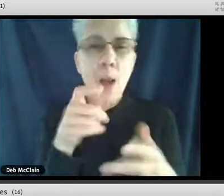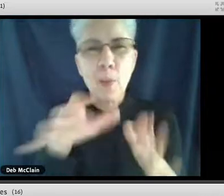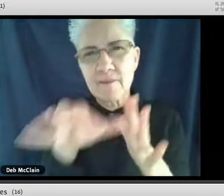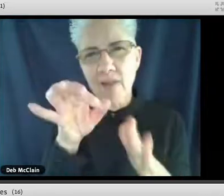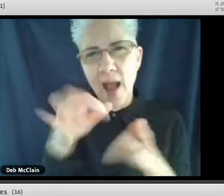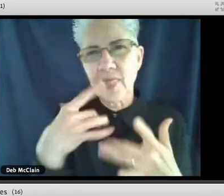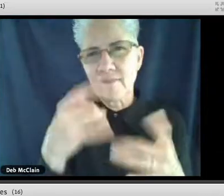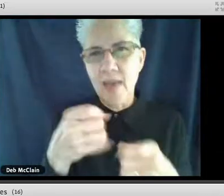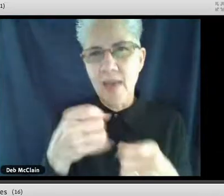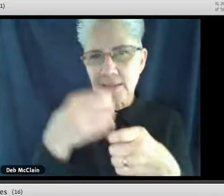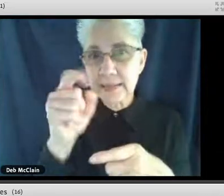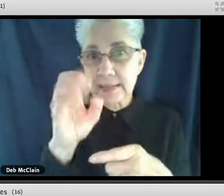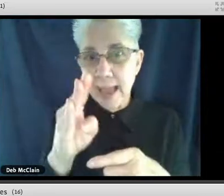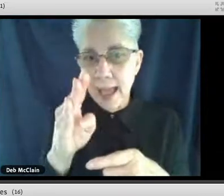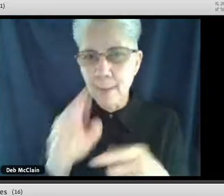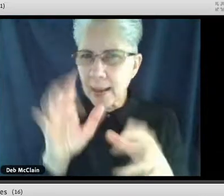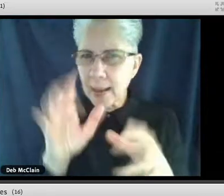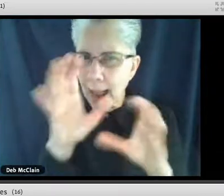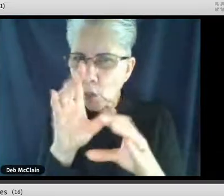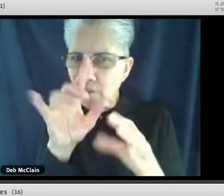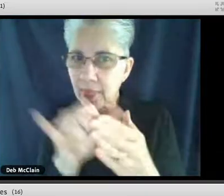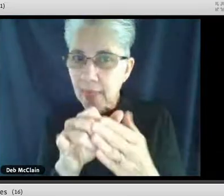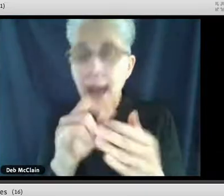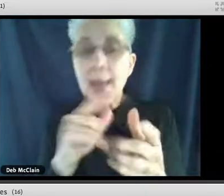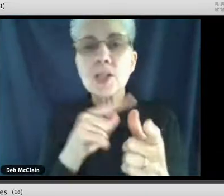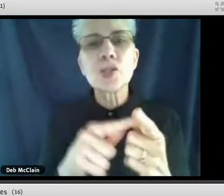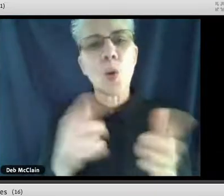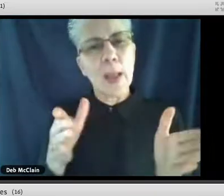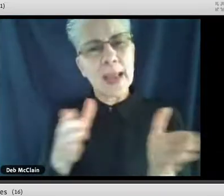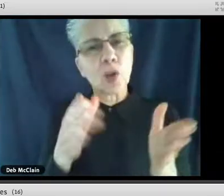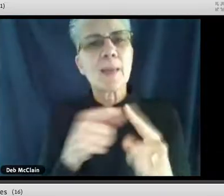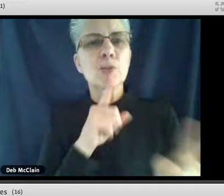and then I would go here." So encourage them to talk through things